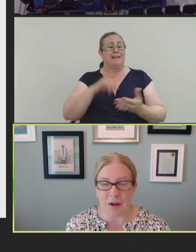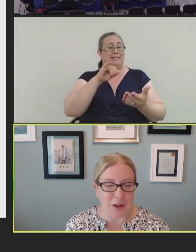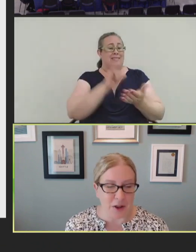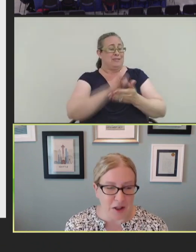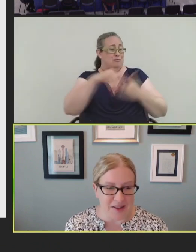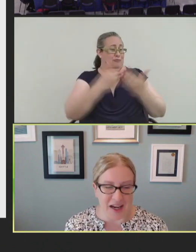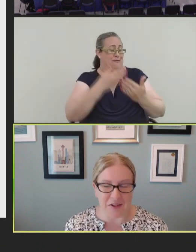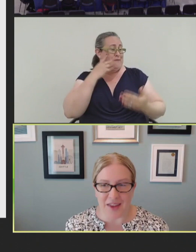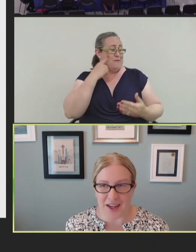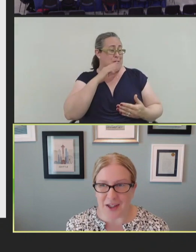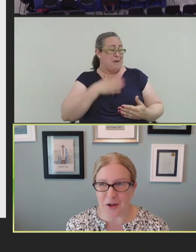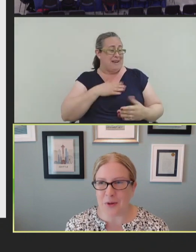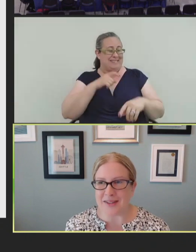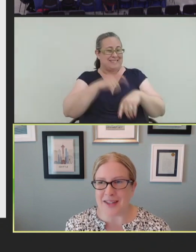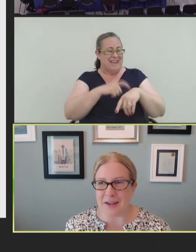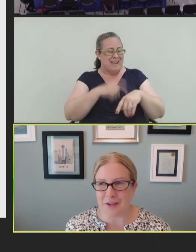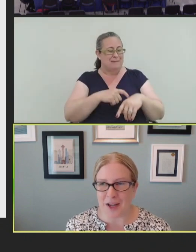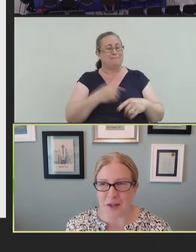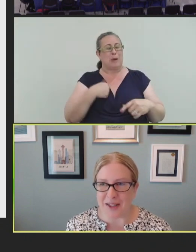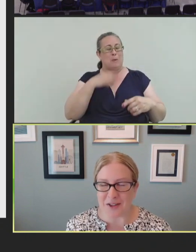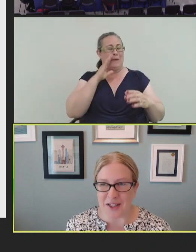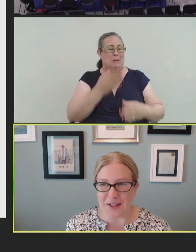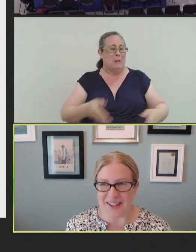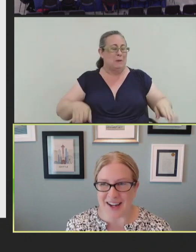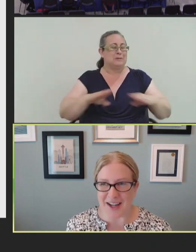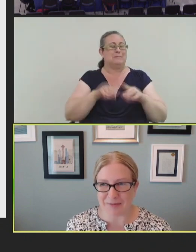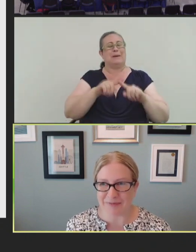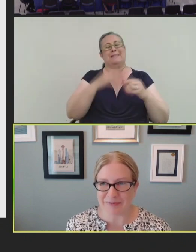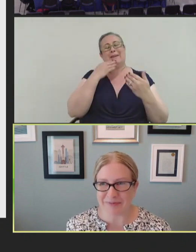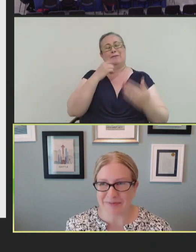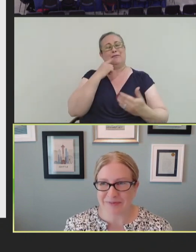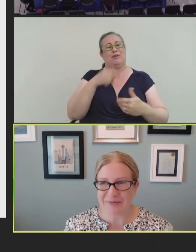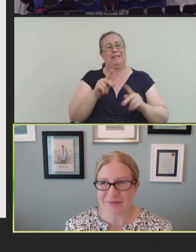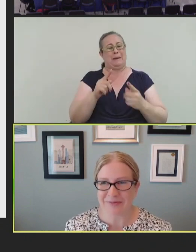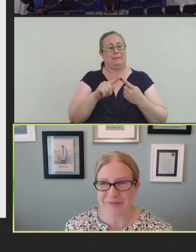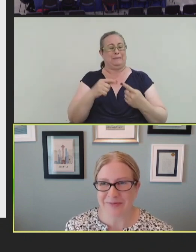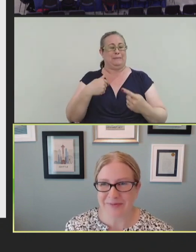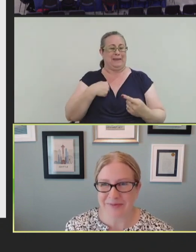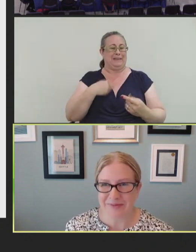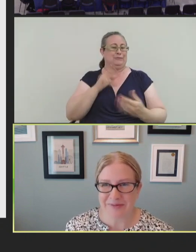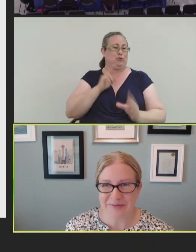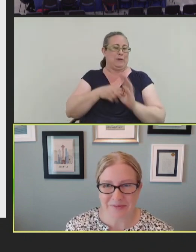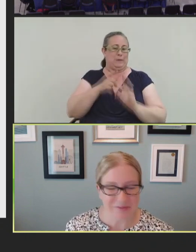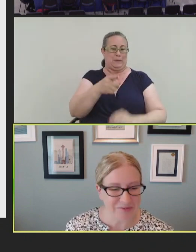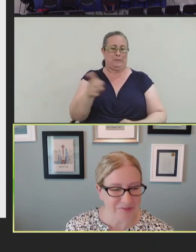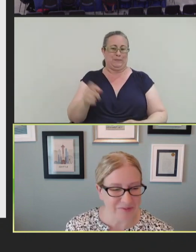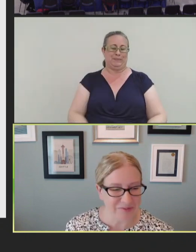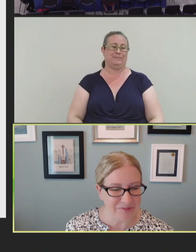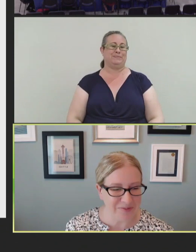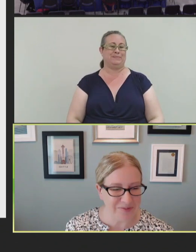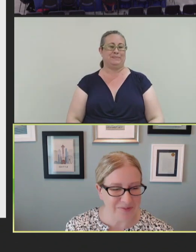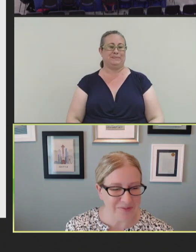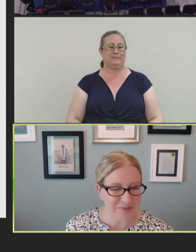I will close now. Thank you once again for letting me join you today.